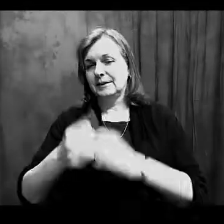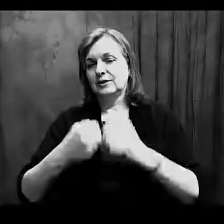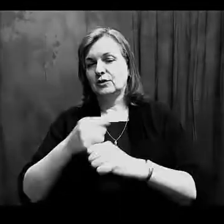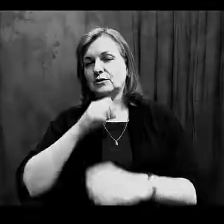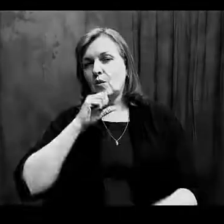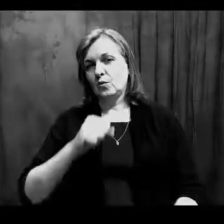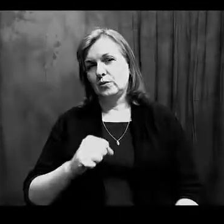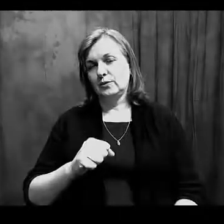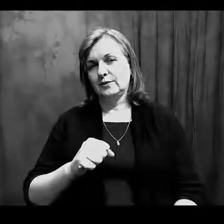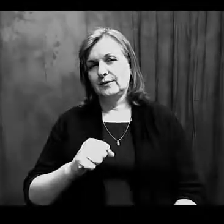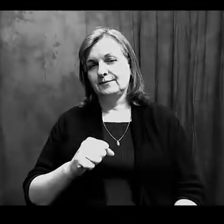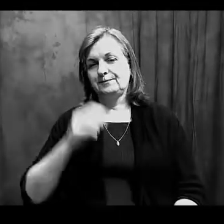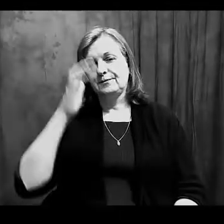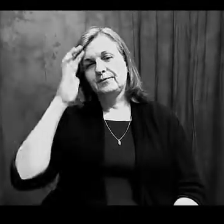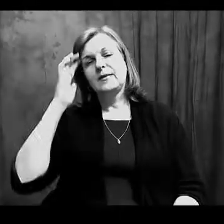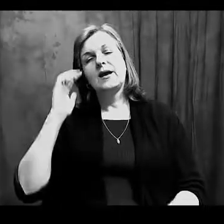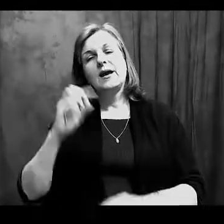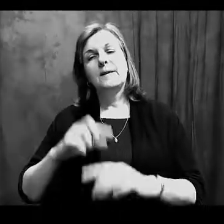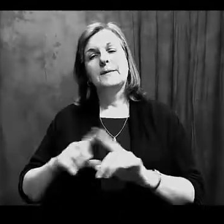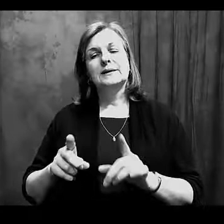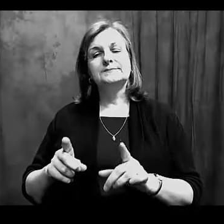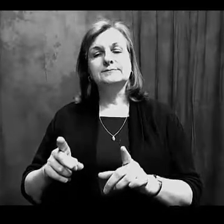as far as our dating records can take us